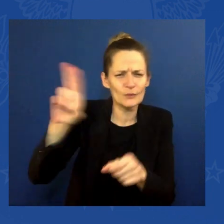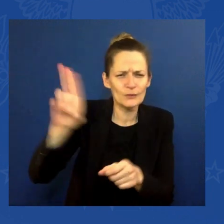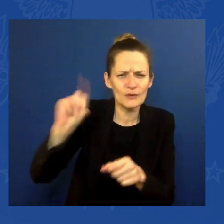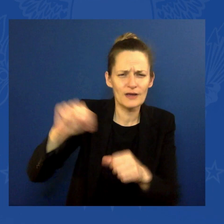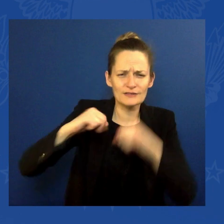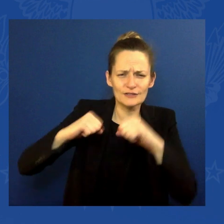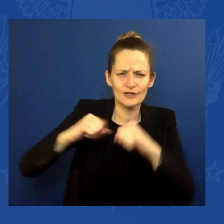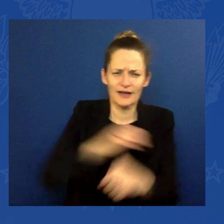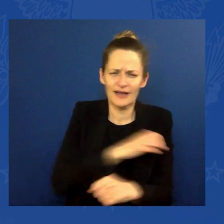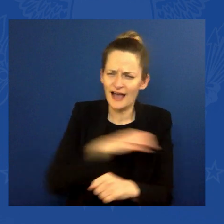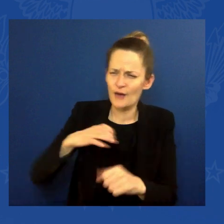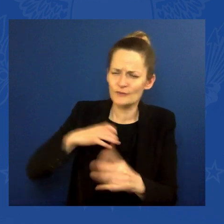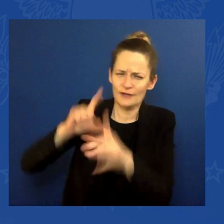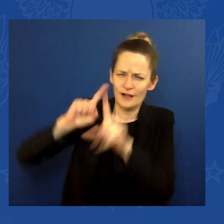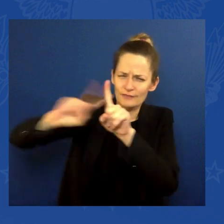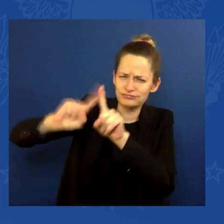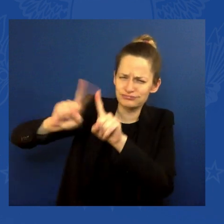and a future that's going to shape the world.